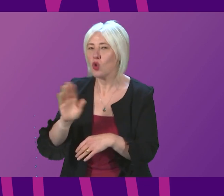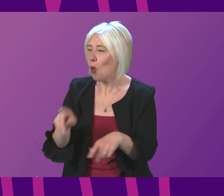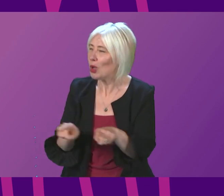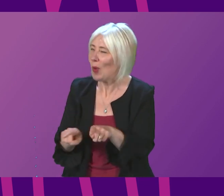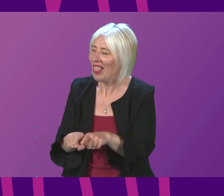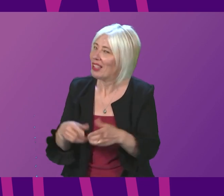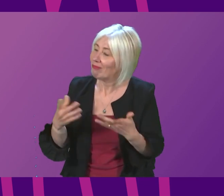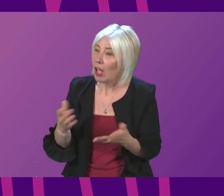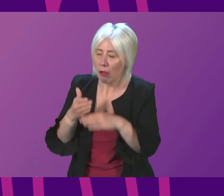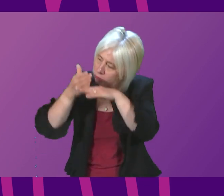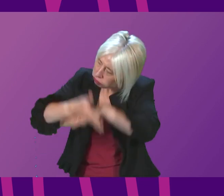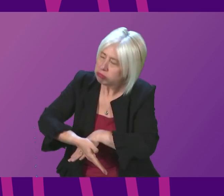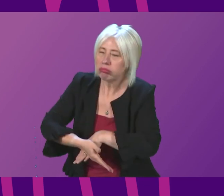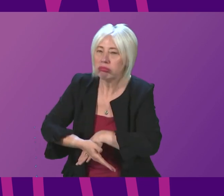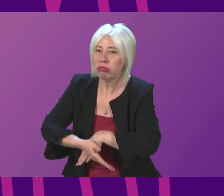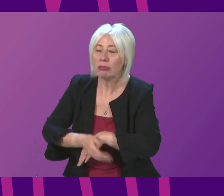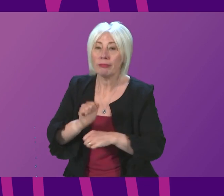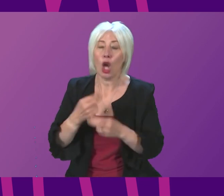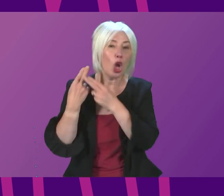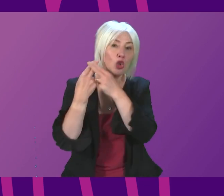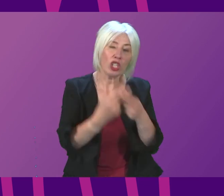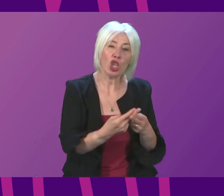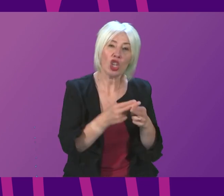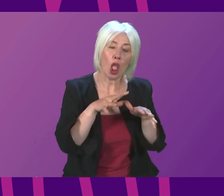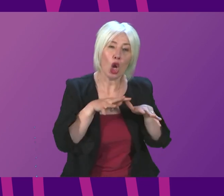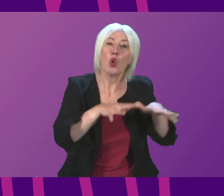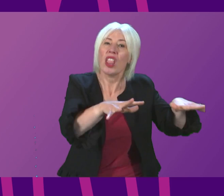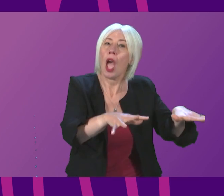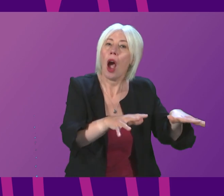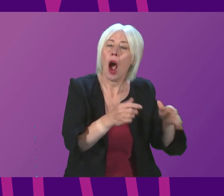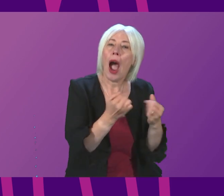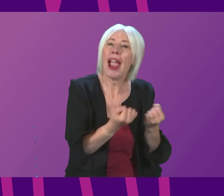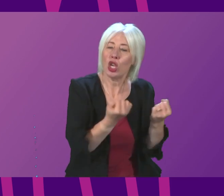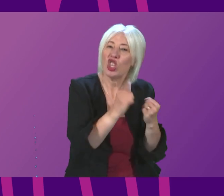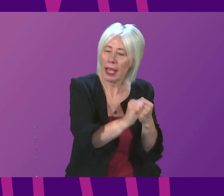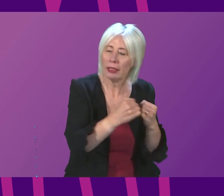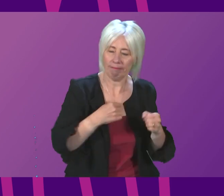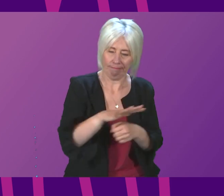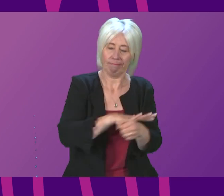to be done. Our position on traditional nuclear energy is well known.